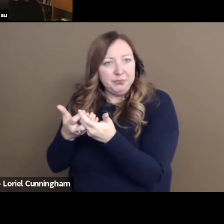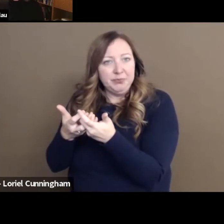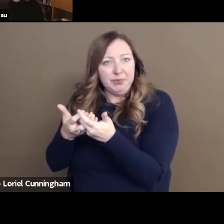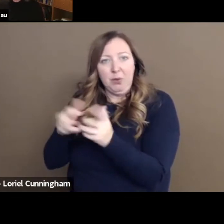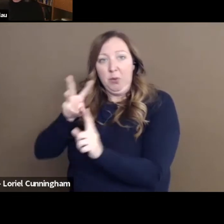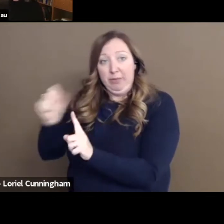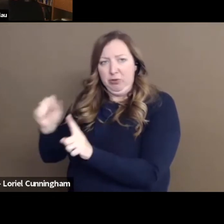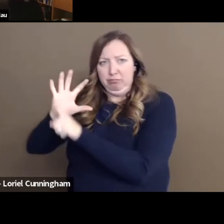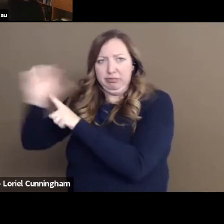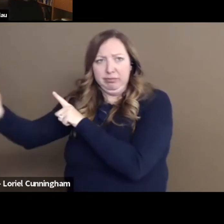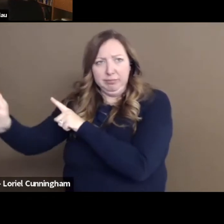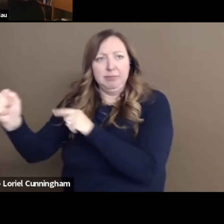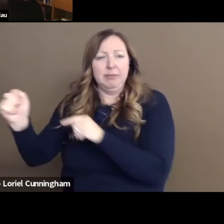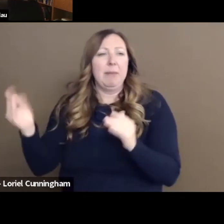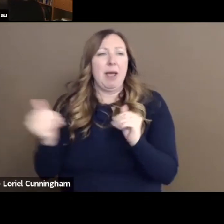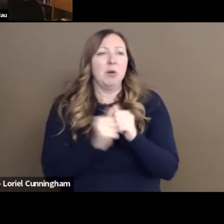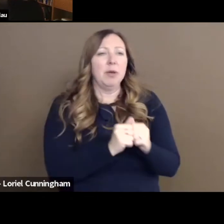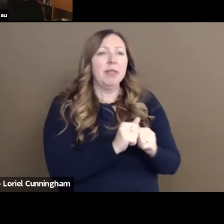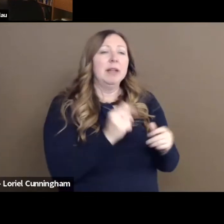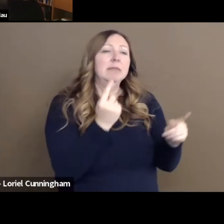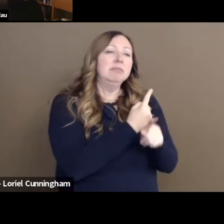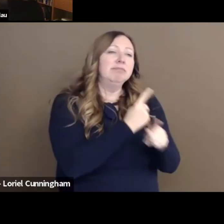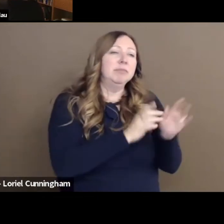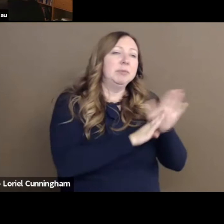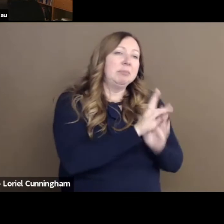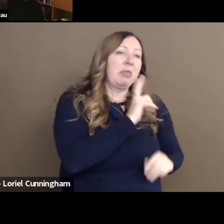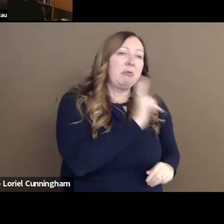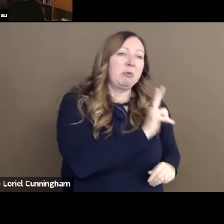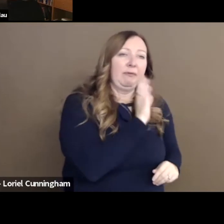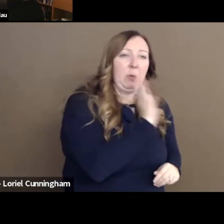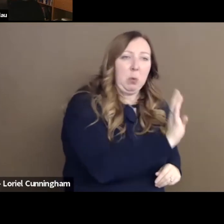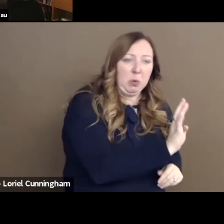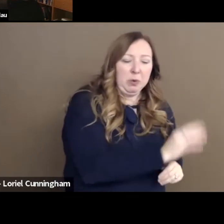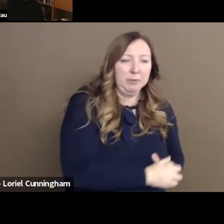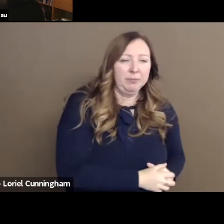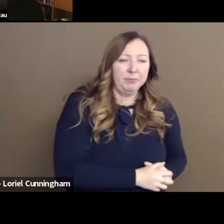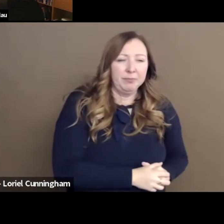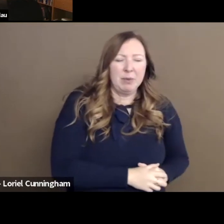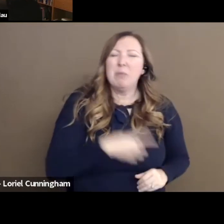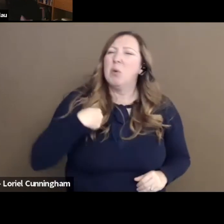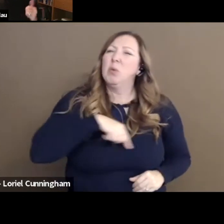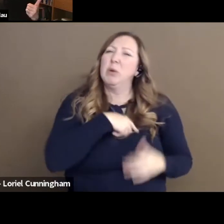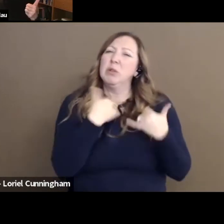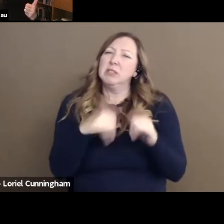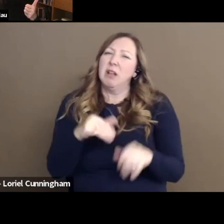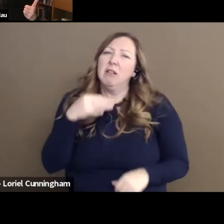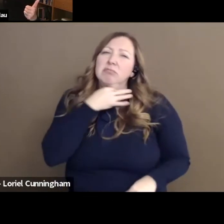we were still very curious because our previous work that i told you about